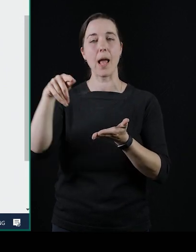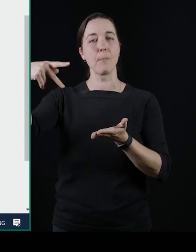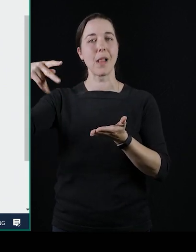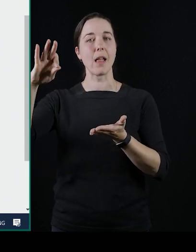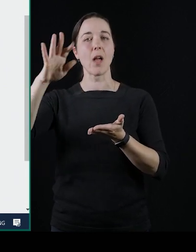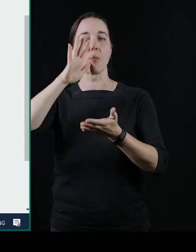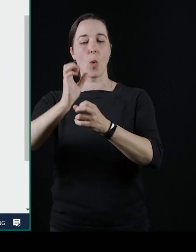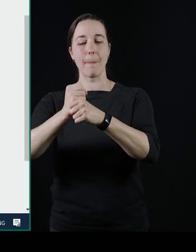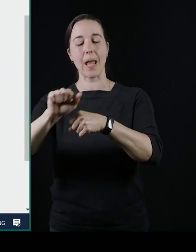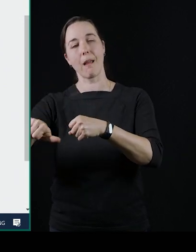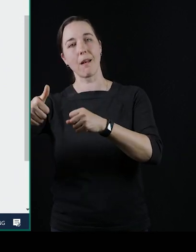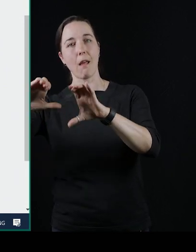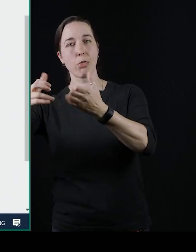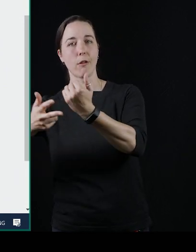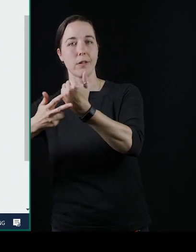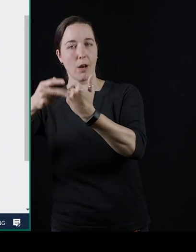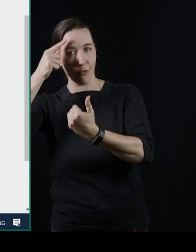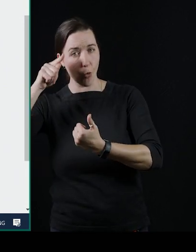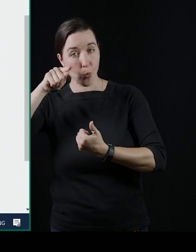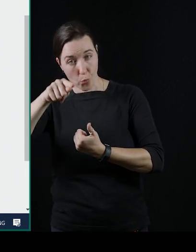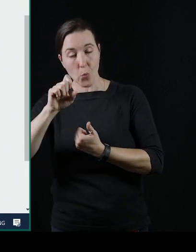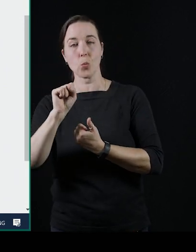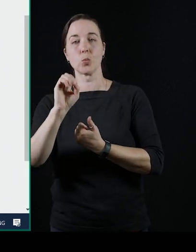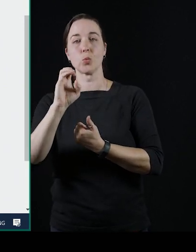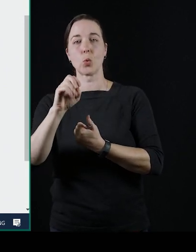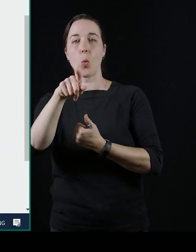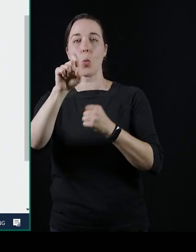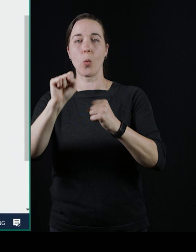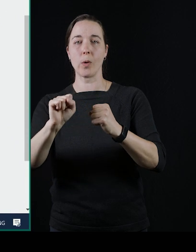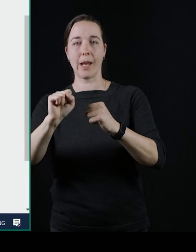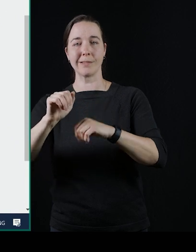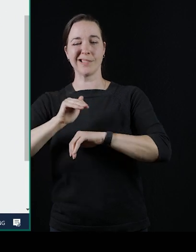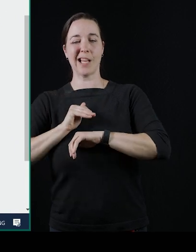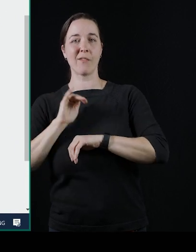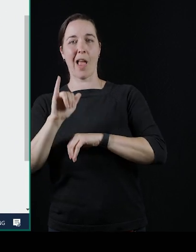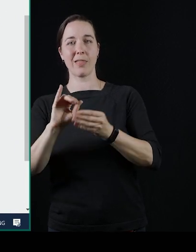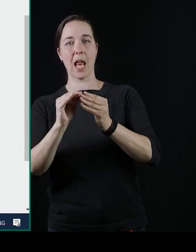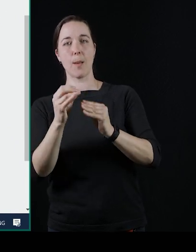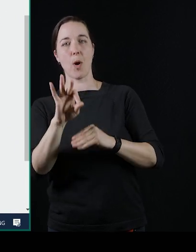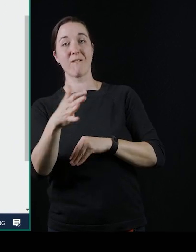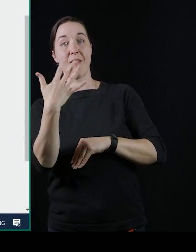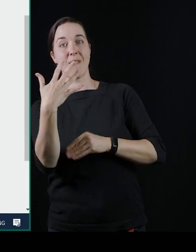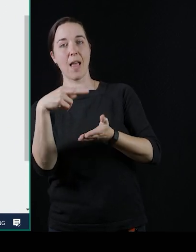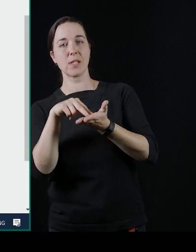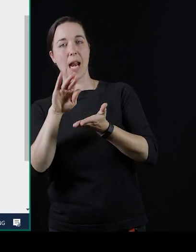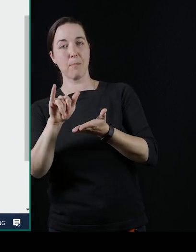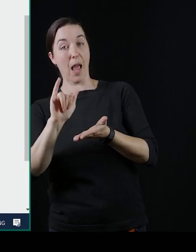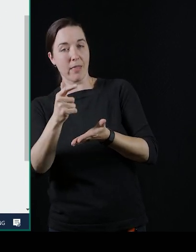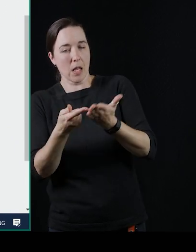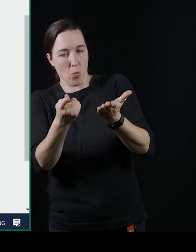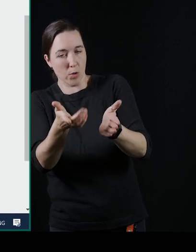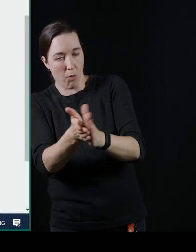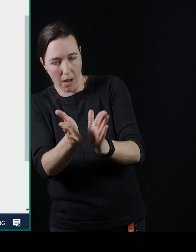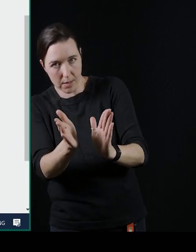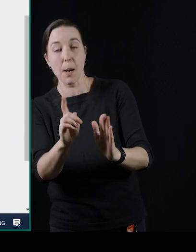PlayFab will create another container for you so to reach the level of five standing by which is what you asked, but,